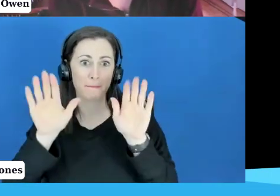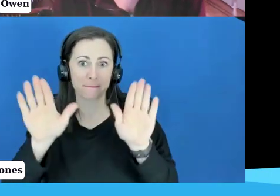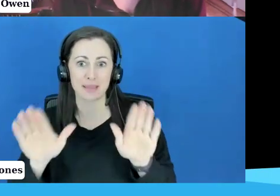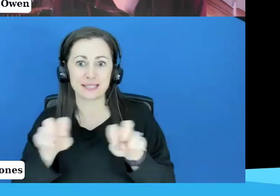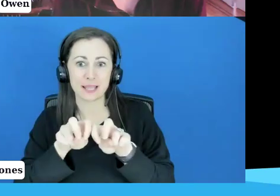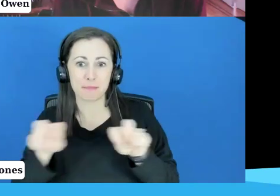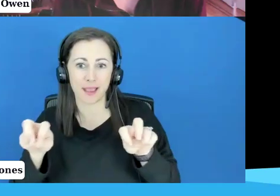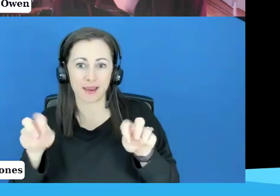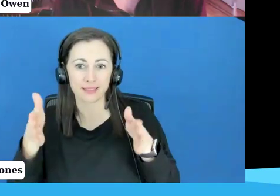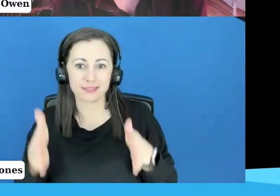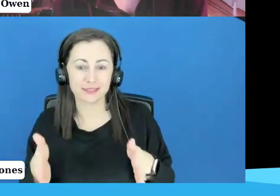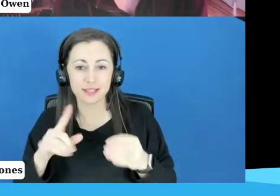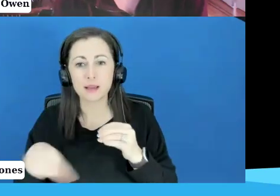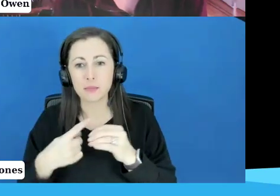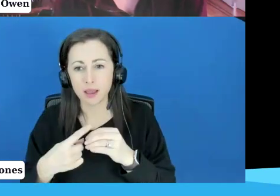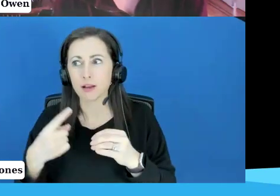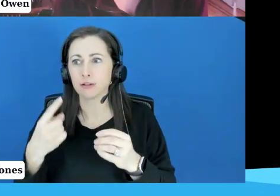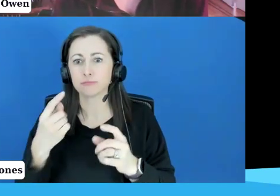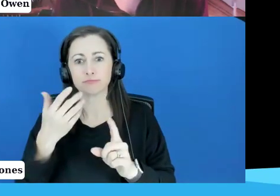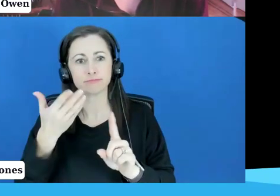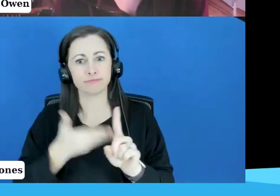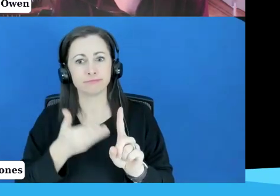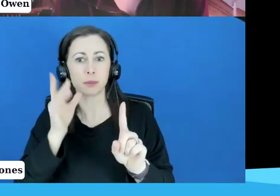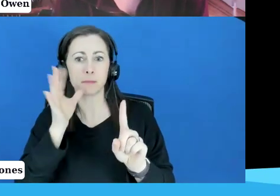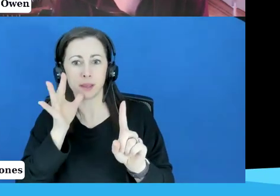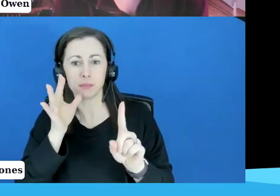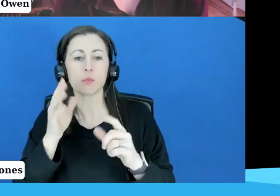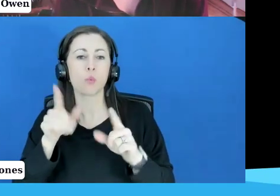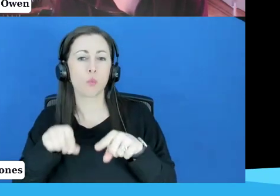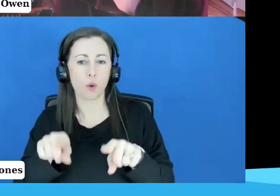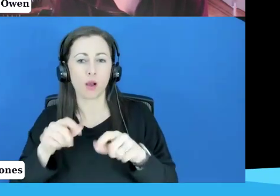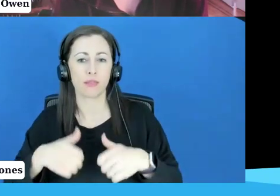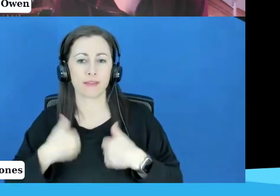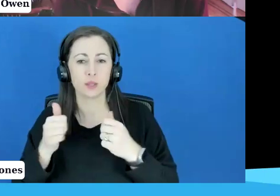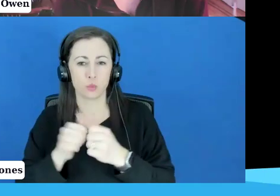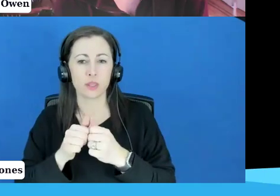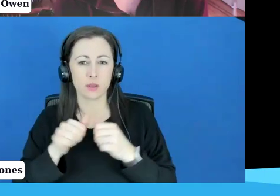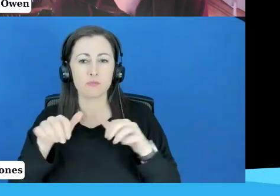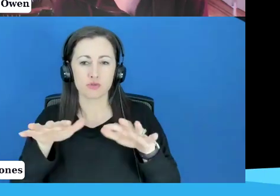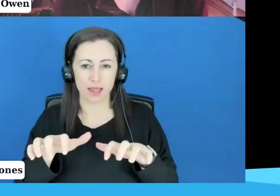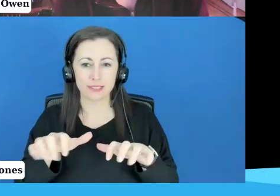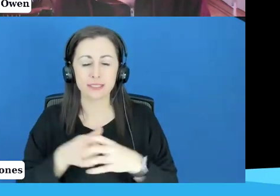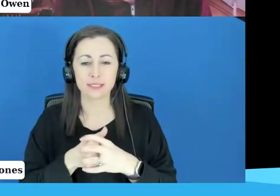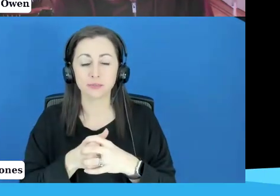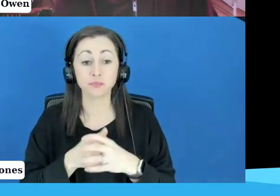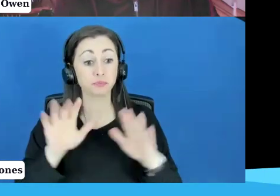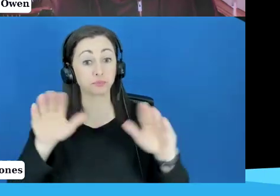about being a mother while living with paralysis. So, to introduce this topic,